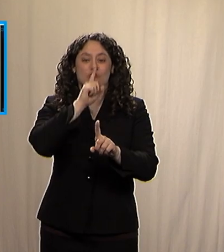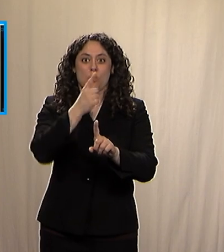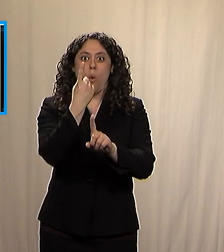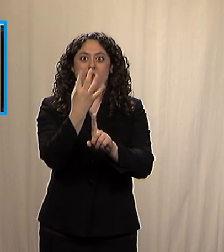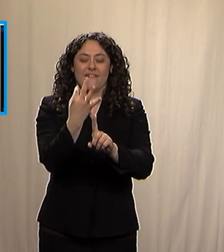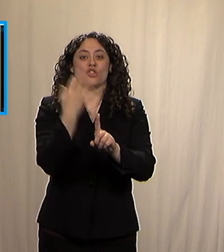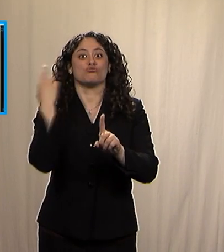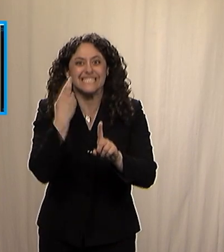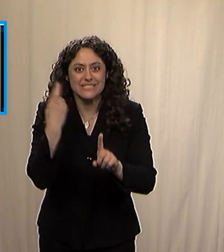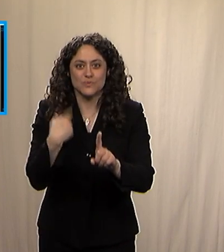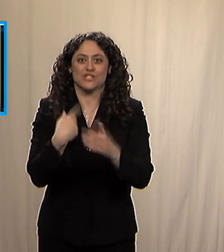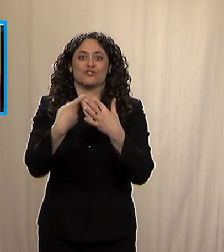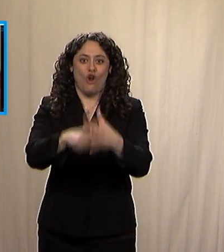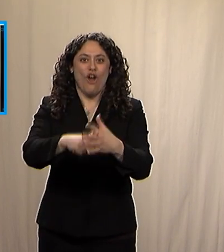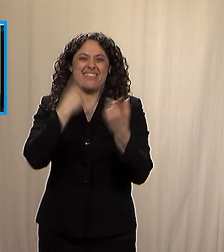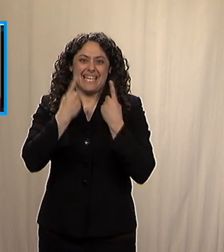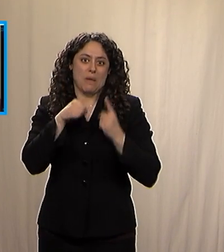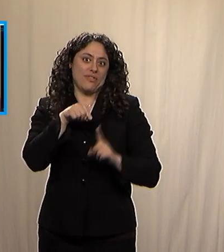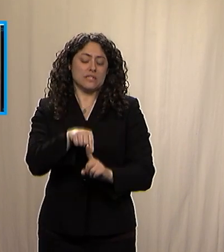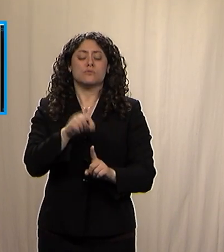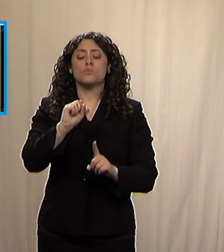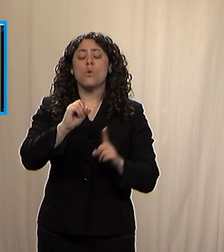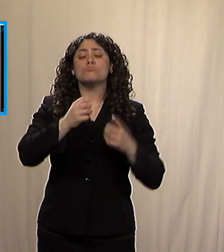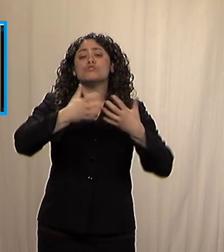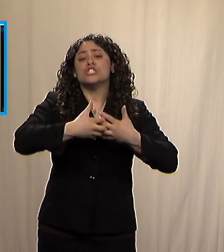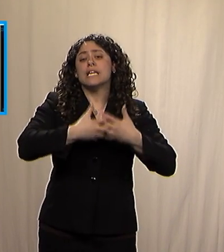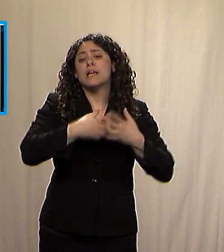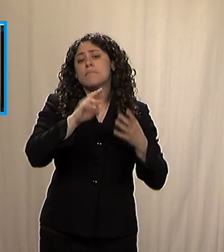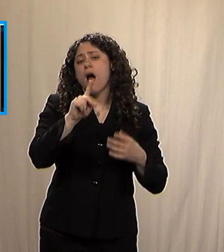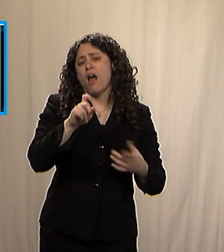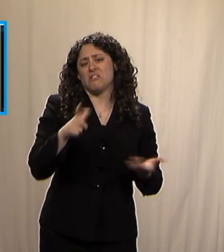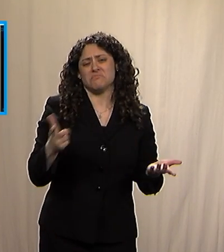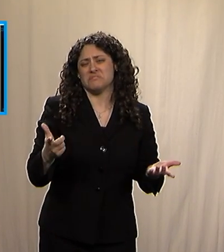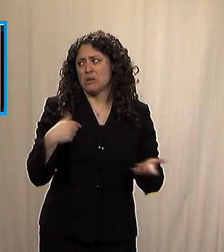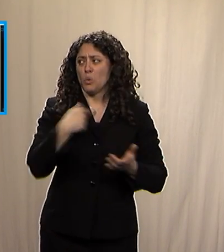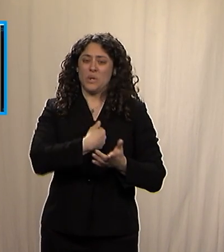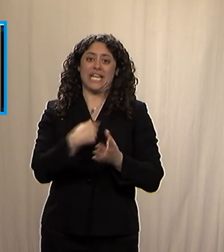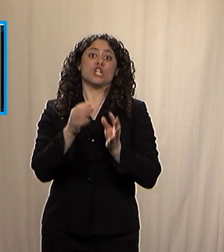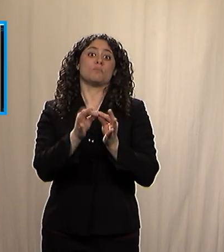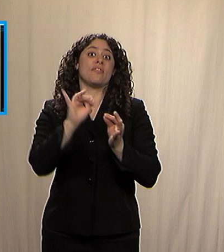A strict machine model would just say we interpret the question and we don't even answer it.